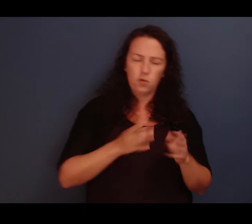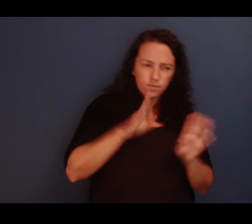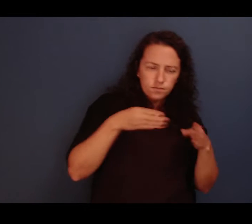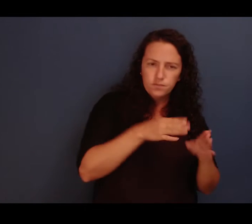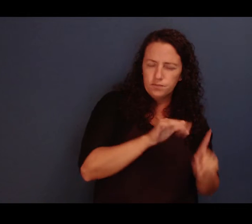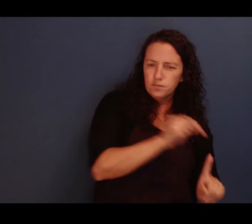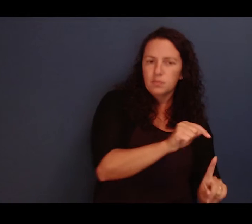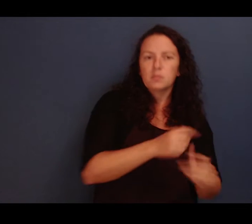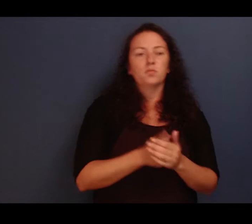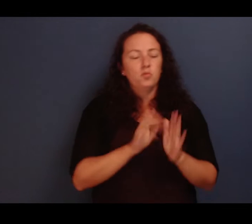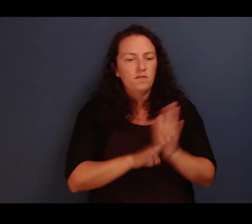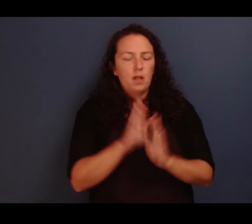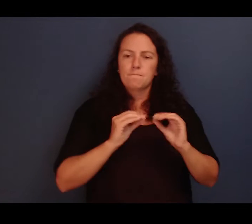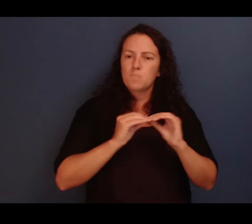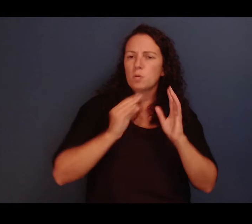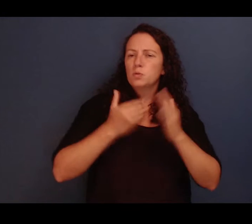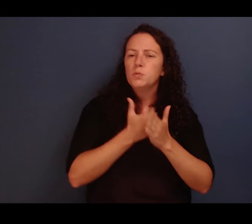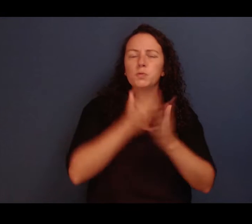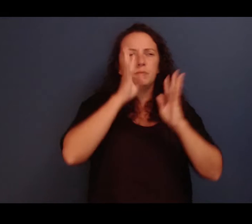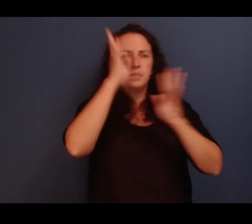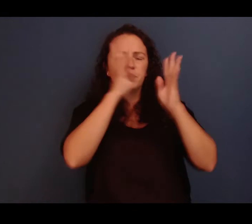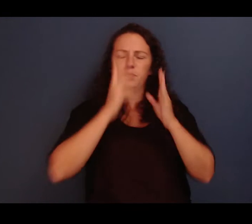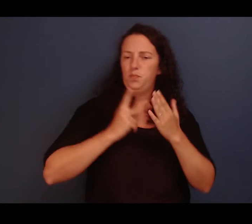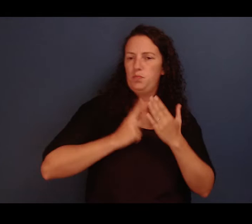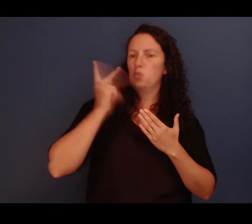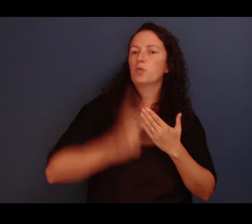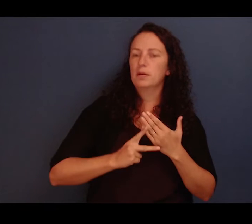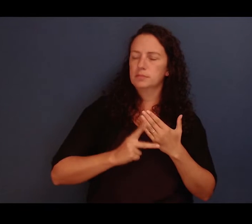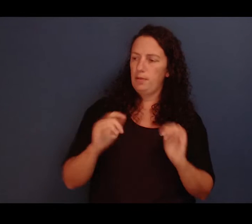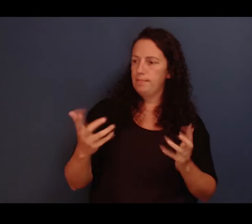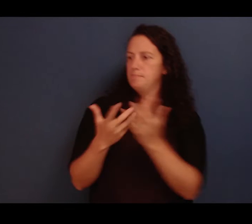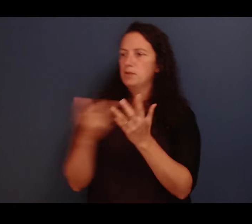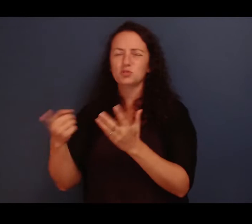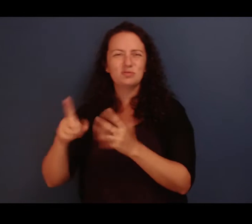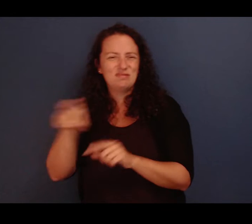capacity for spinning up new, innovative programs that will serve emergent workforce needs.